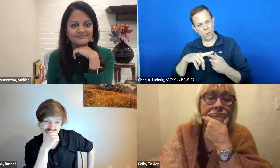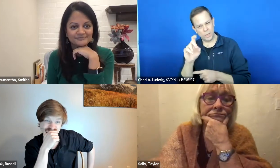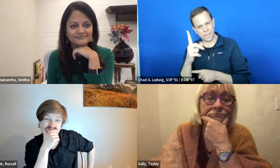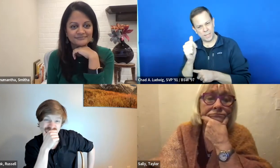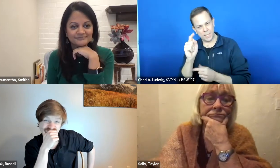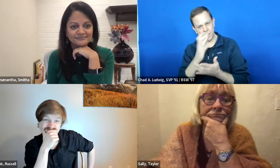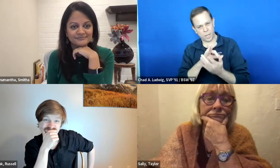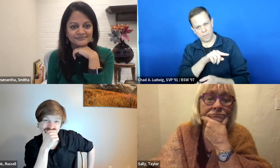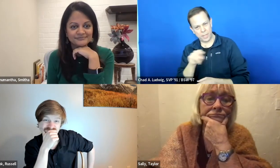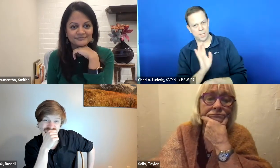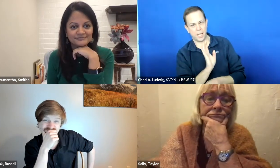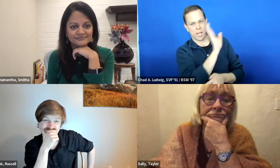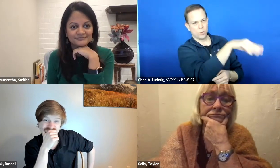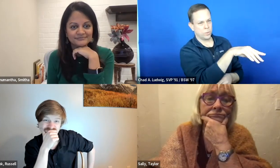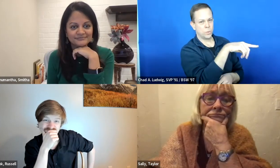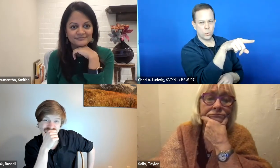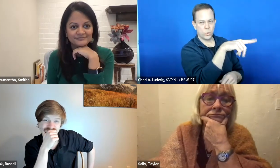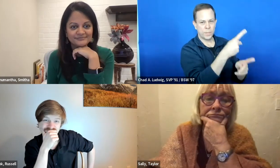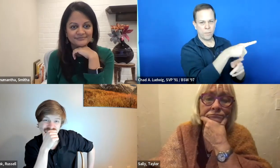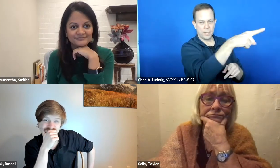and, you know, it's a big list.